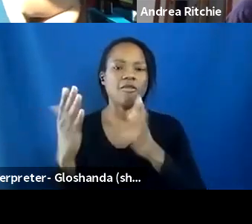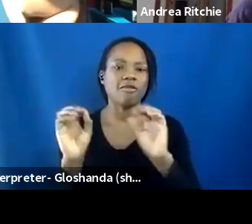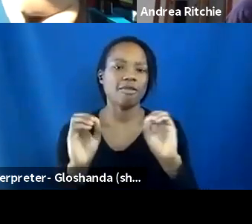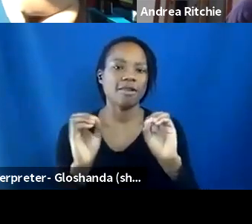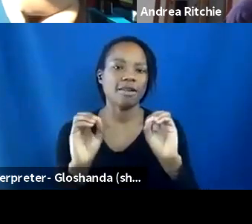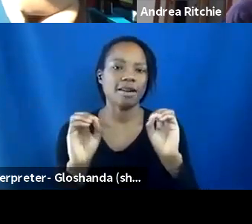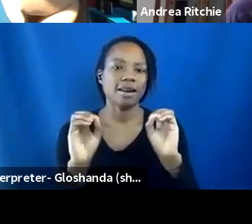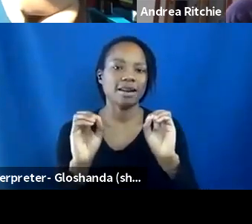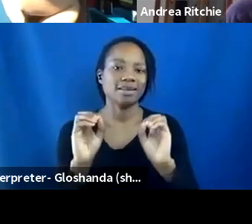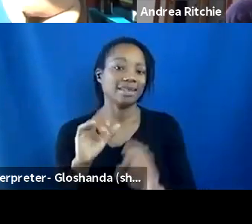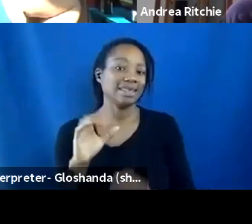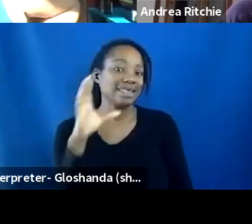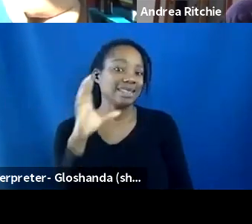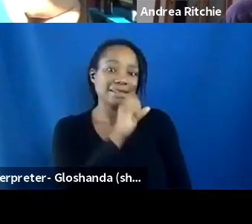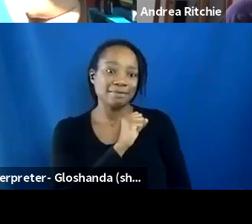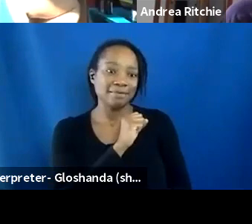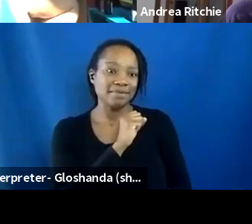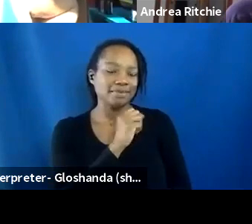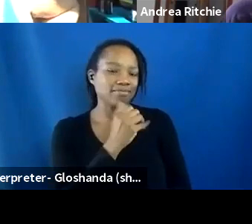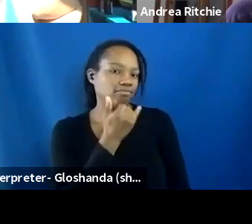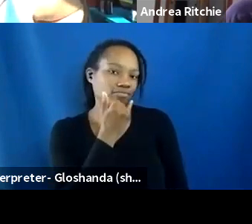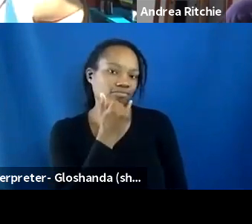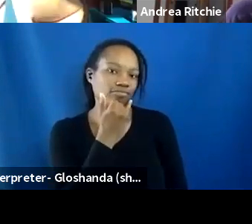And this is a huge mistake. It's a huge mistake.